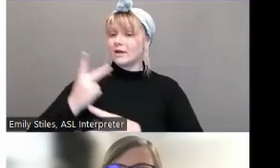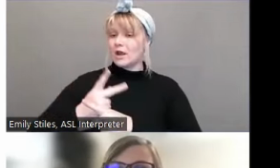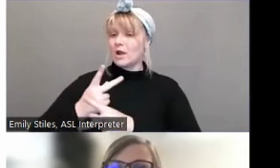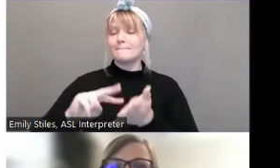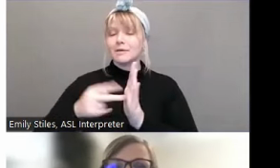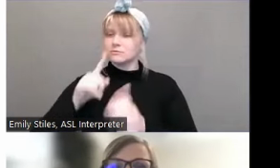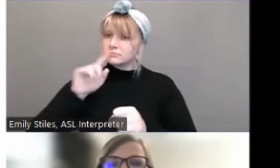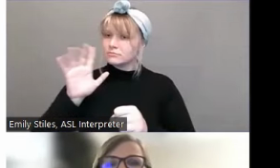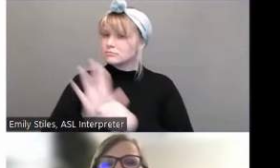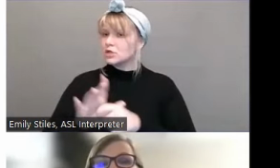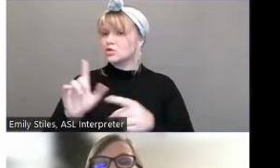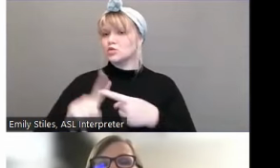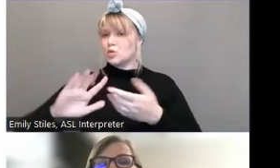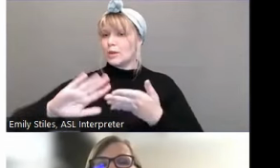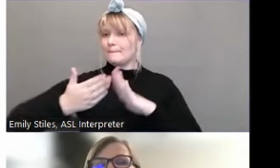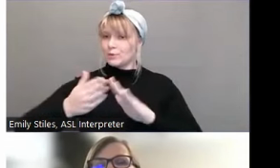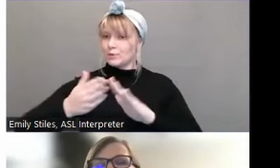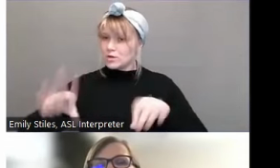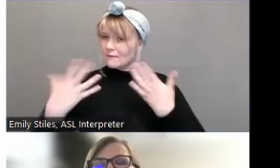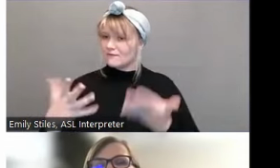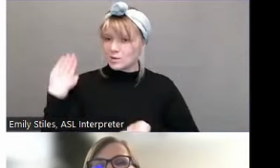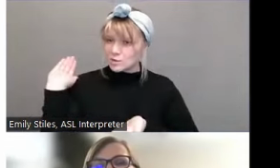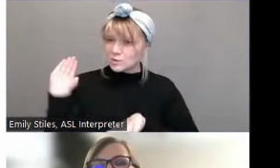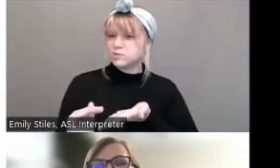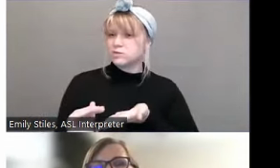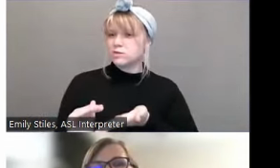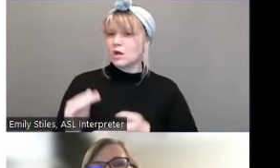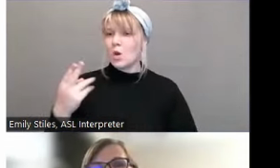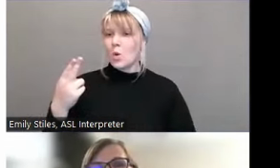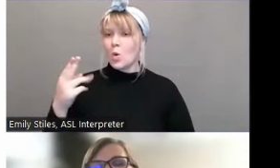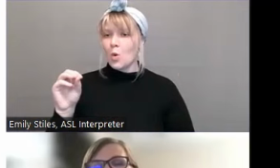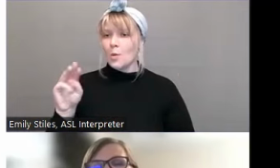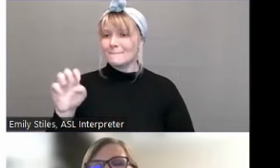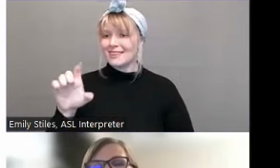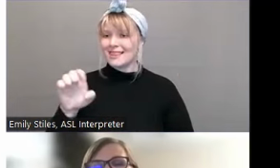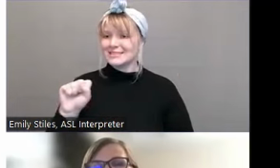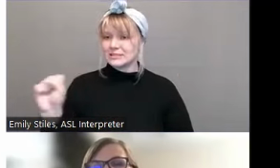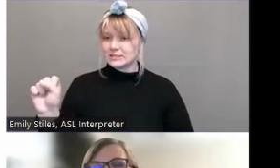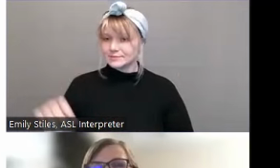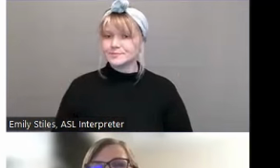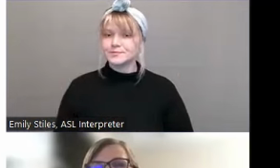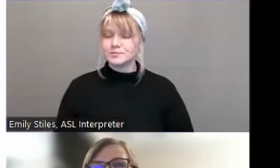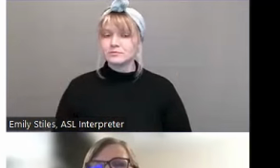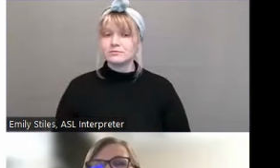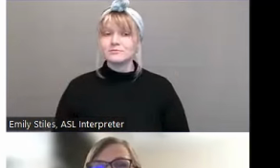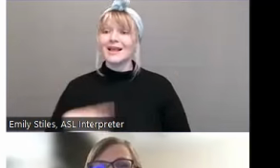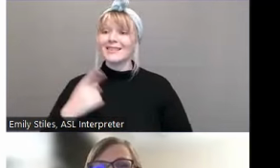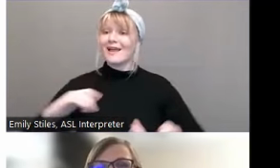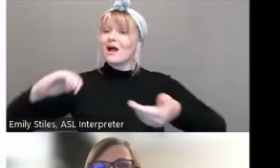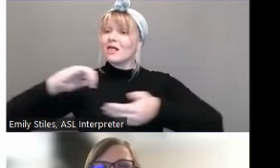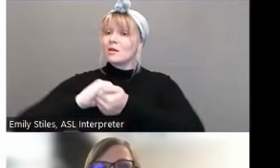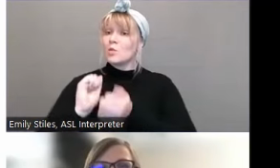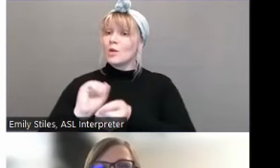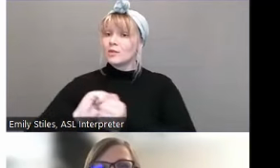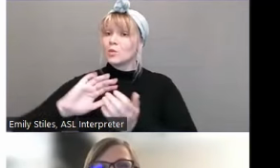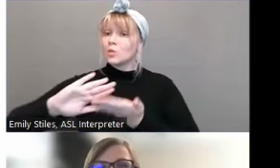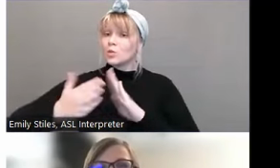The fact they are a coalition of community-based organizations means they work together to find solutions to homelessness.